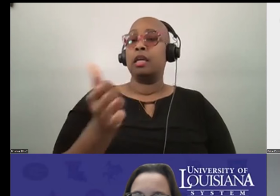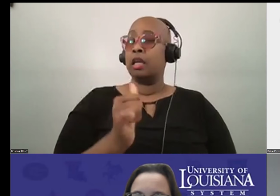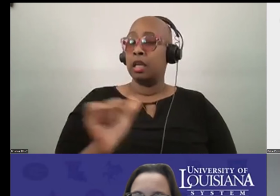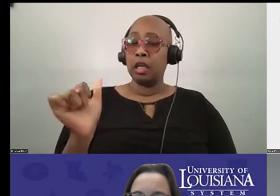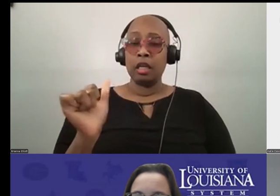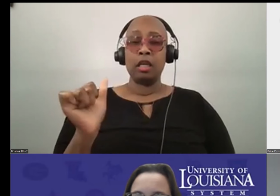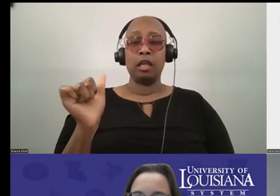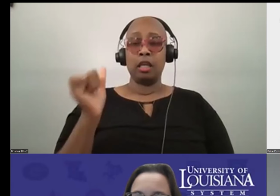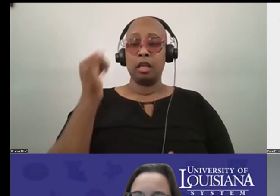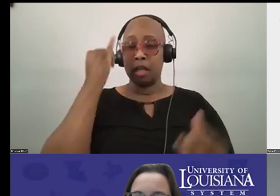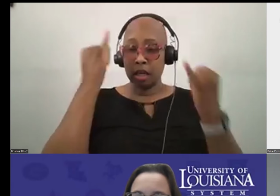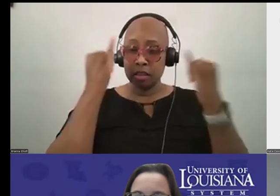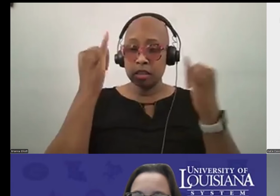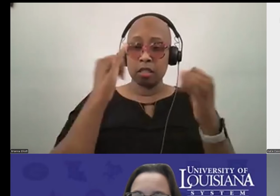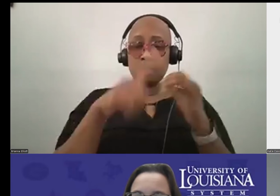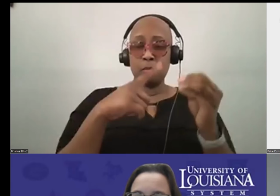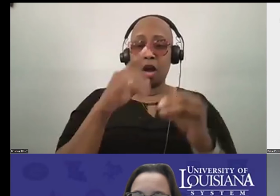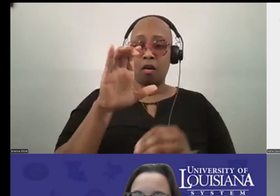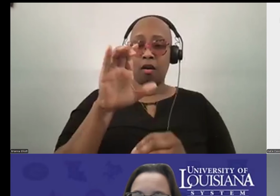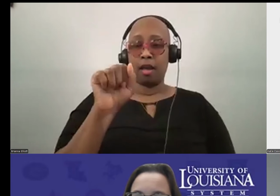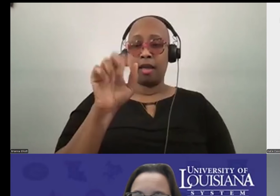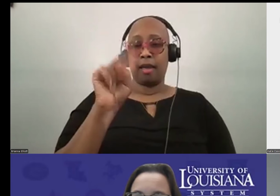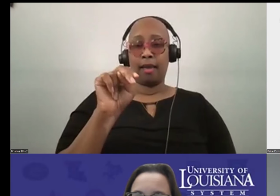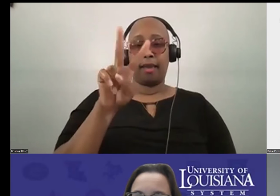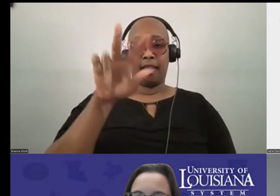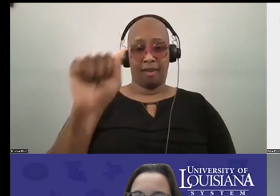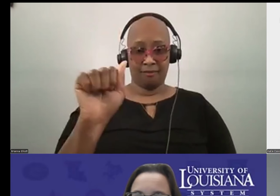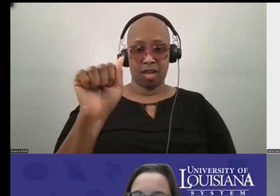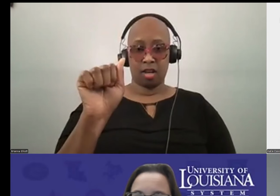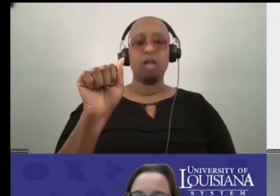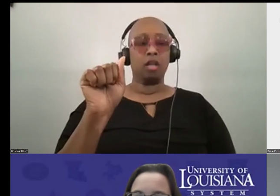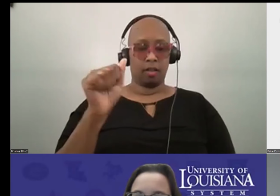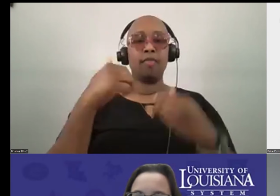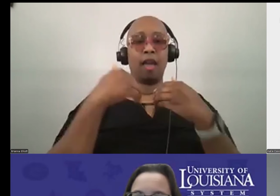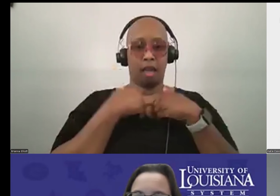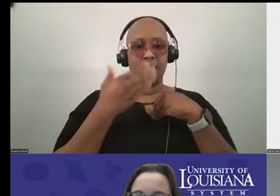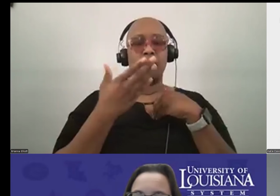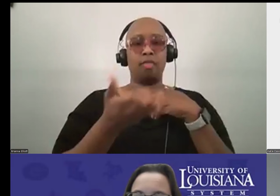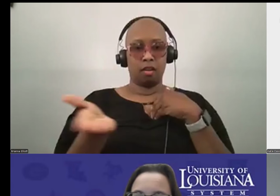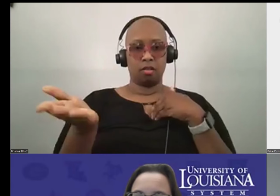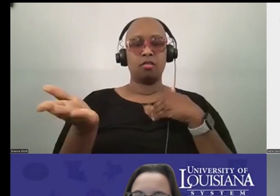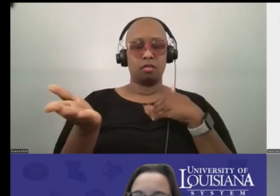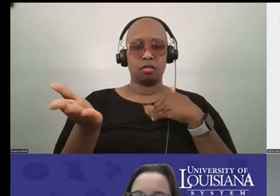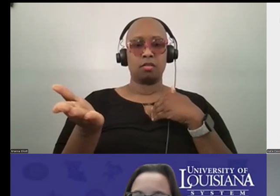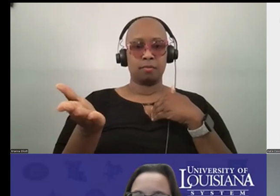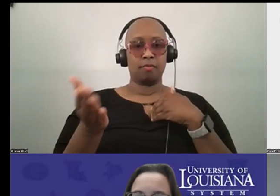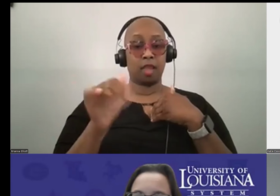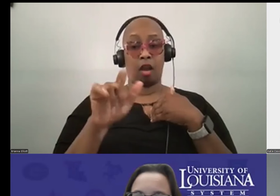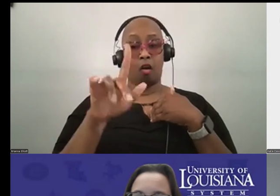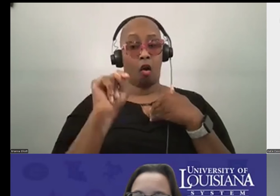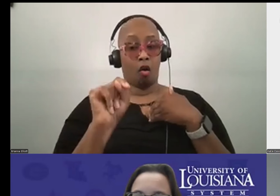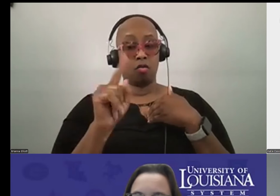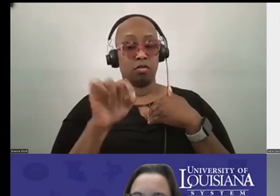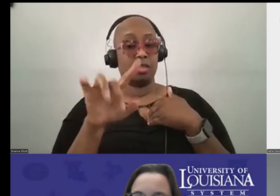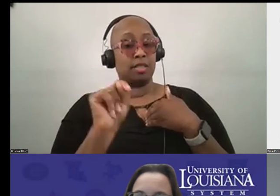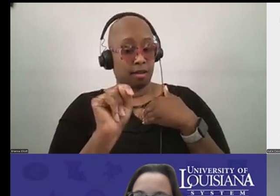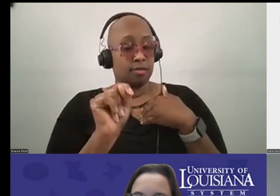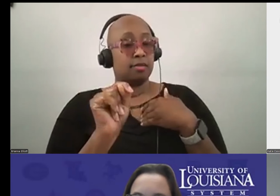documents becoming accessible? Sure. So, Canva does have things like um alt text and um those